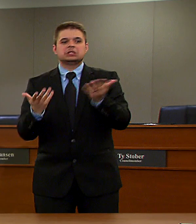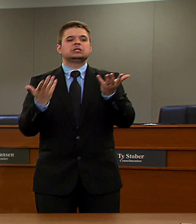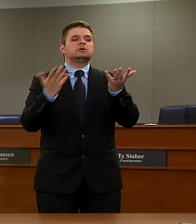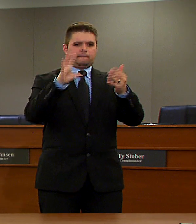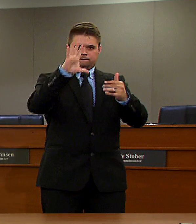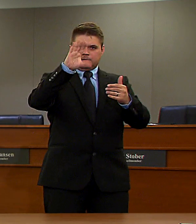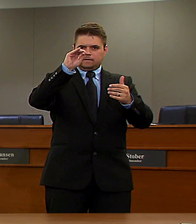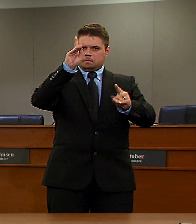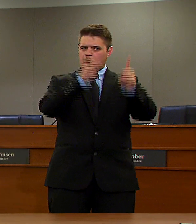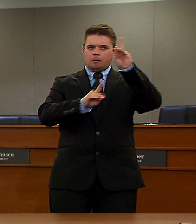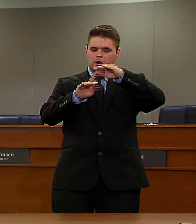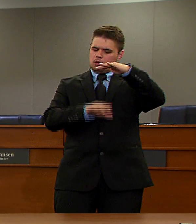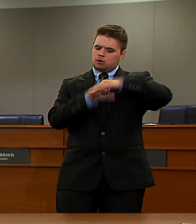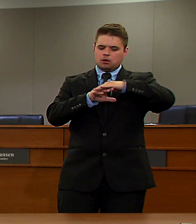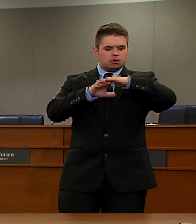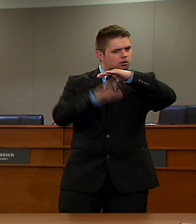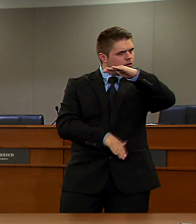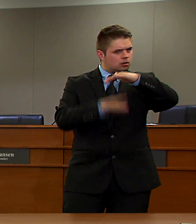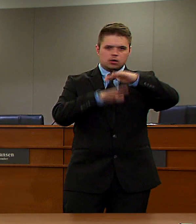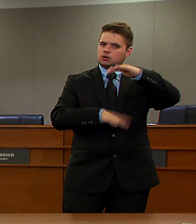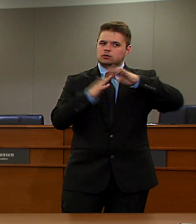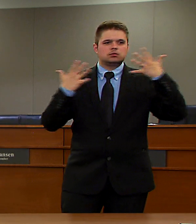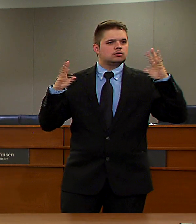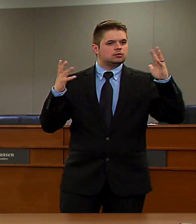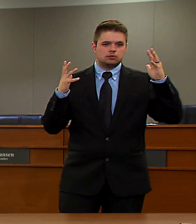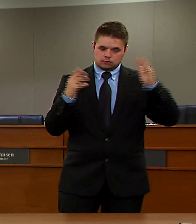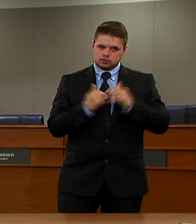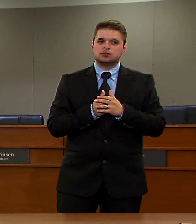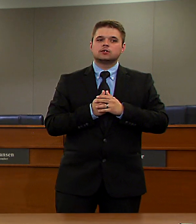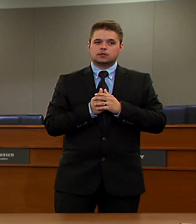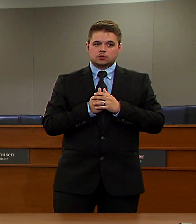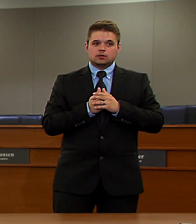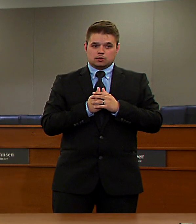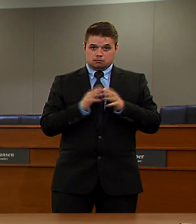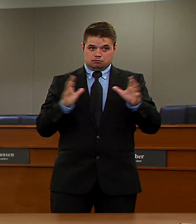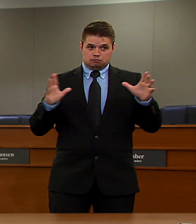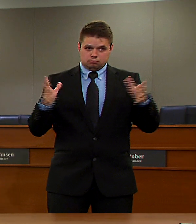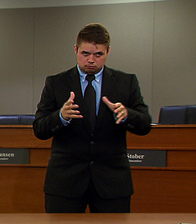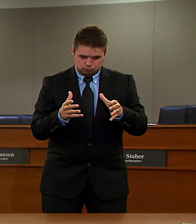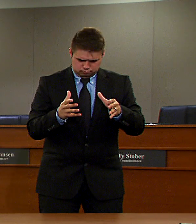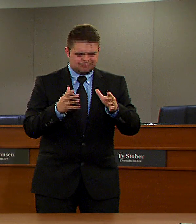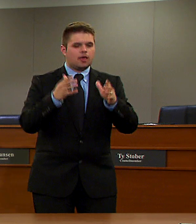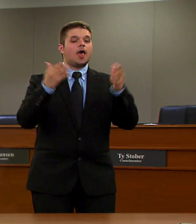All gatherings capped at 50 people. Non-essential travel can resume.